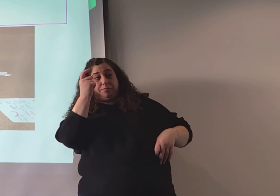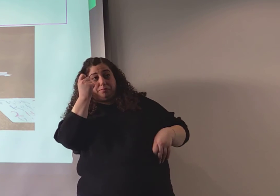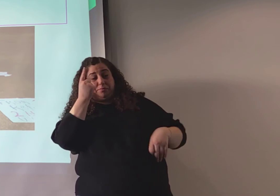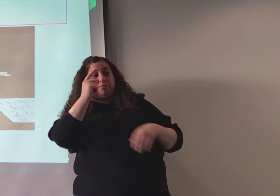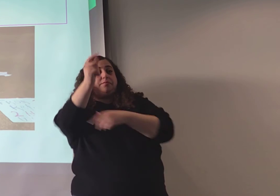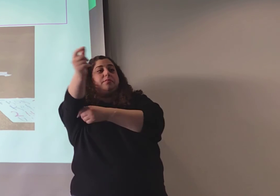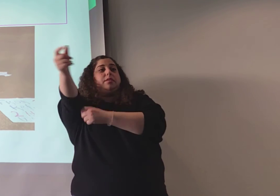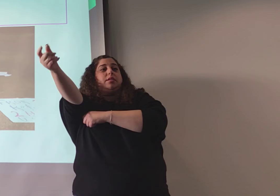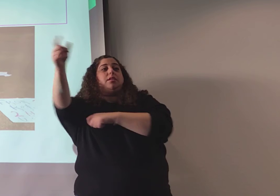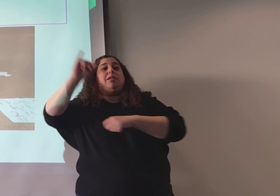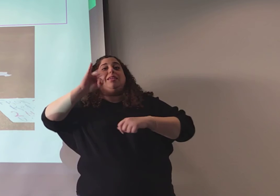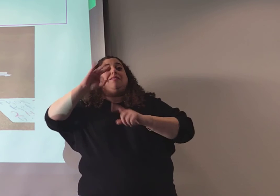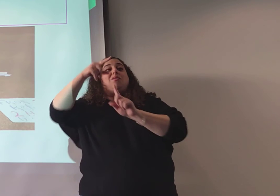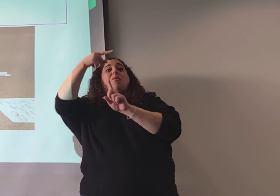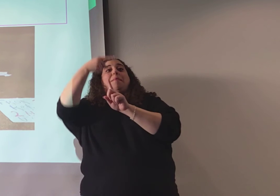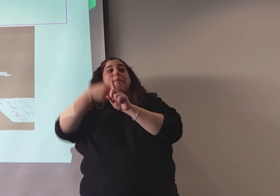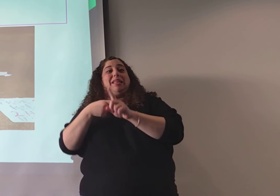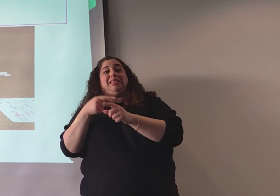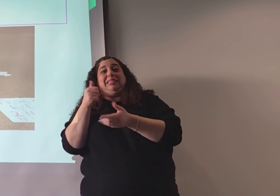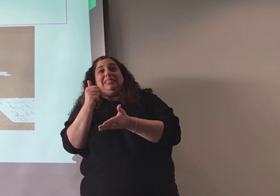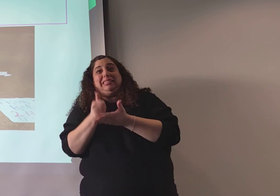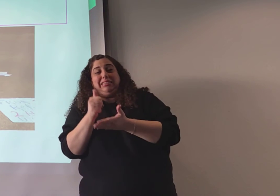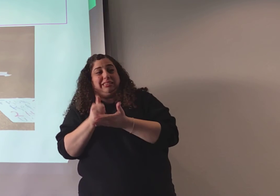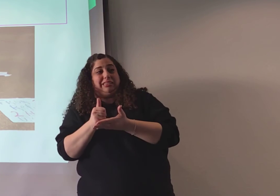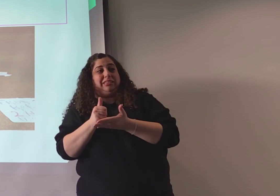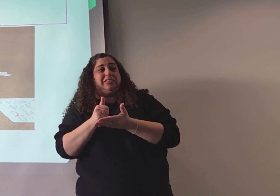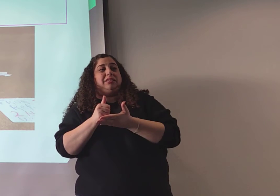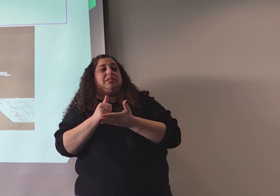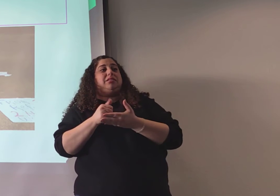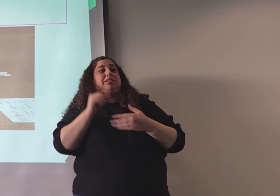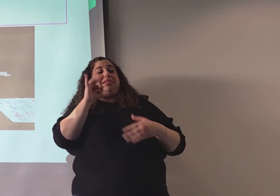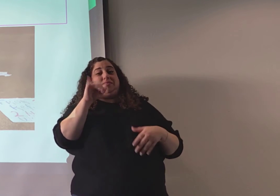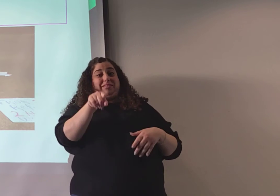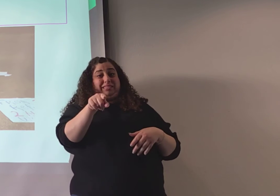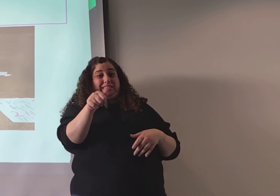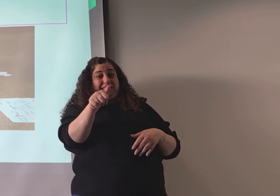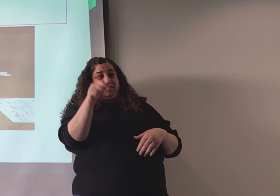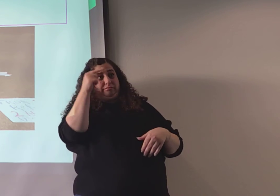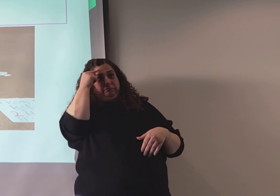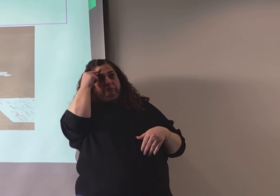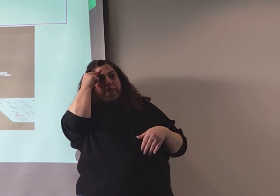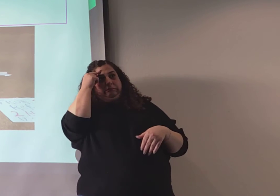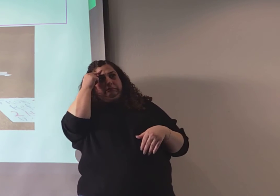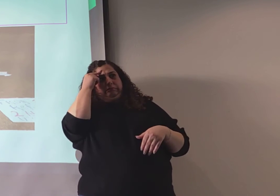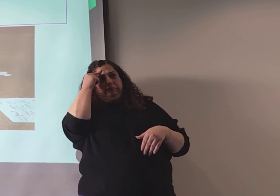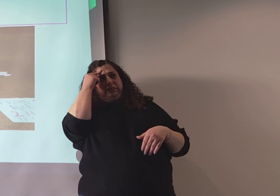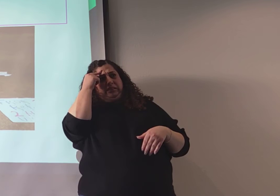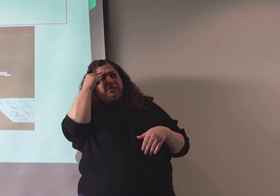to get evicted for, if you think that you have not been in compliance with the lease